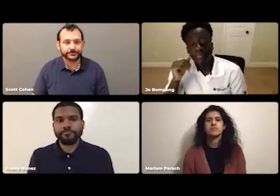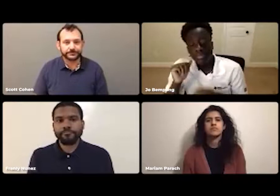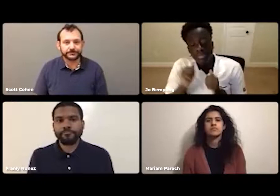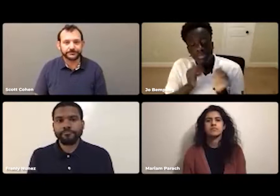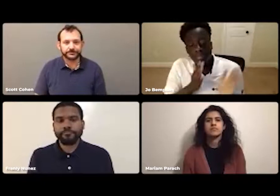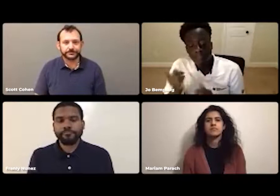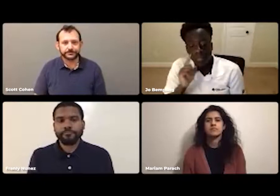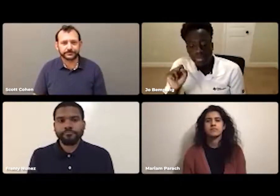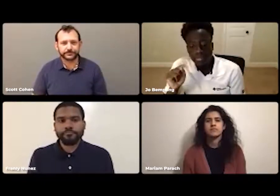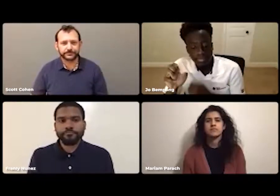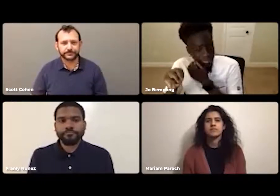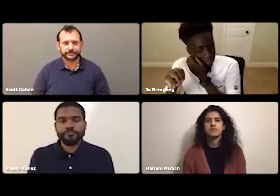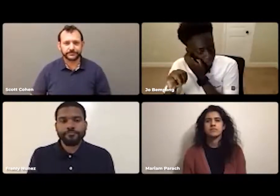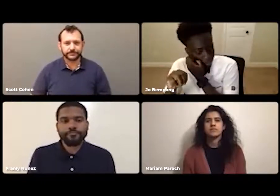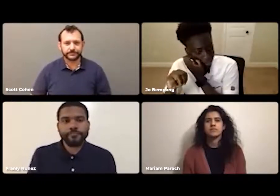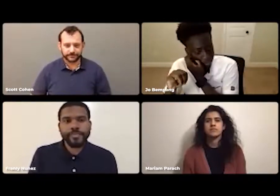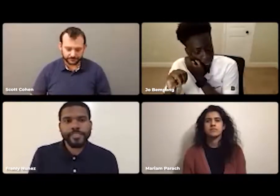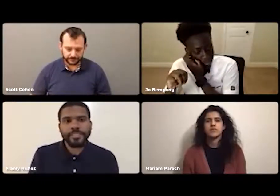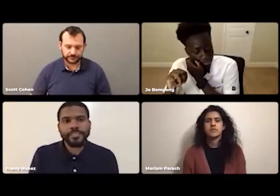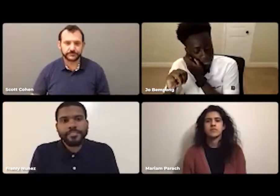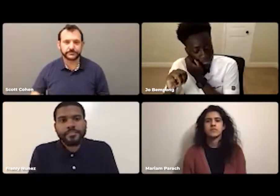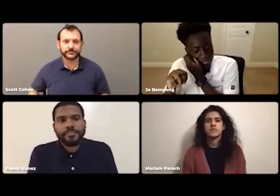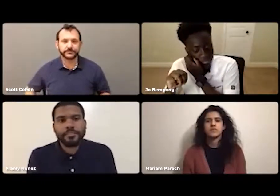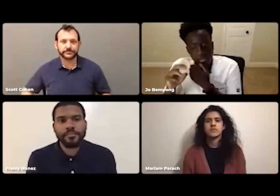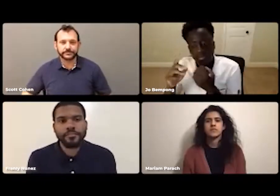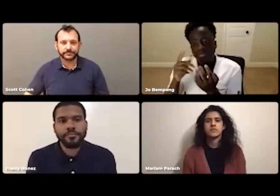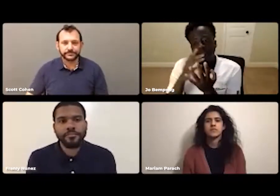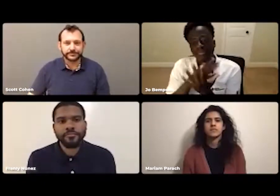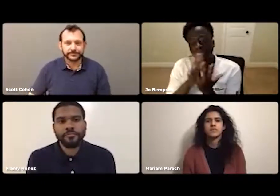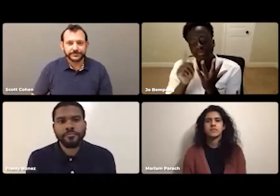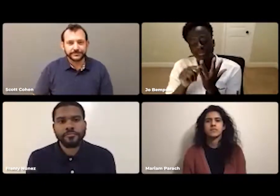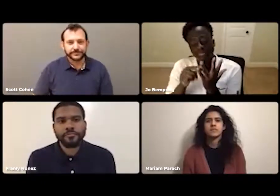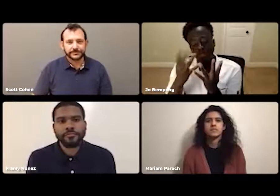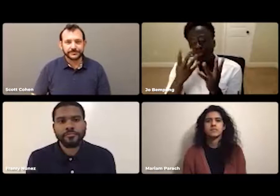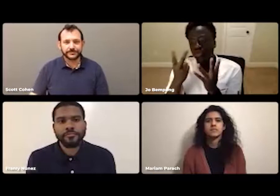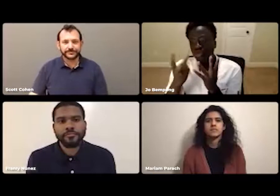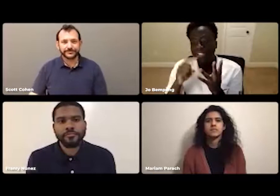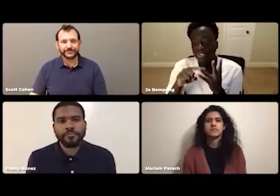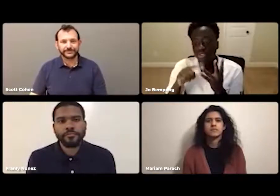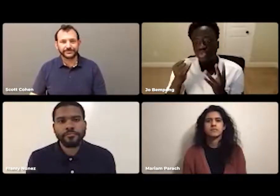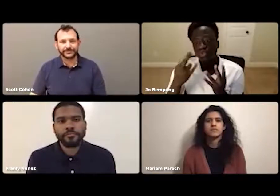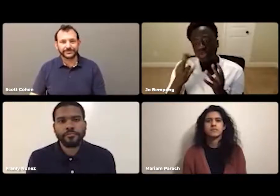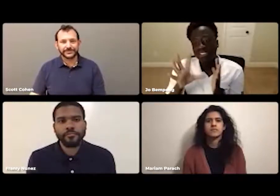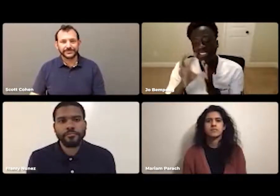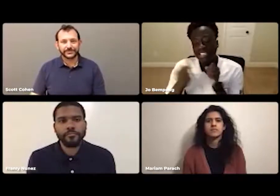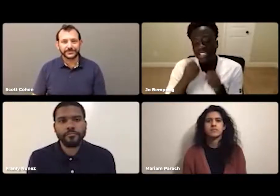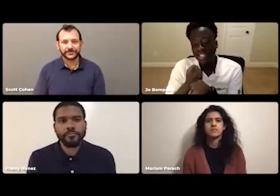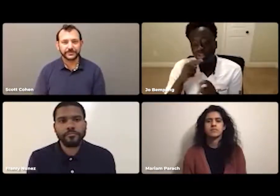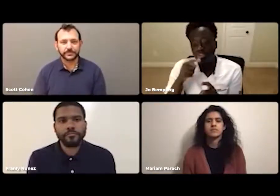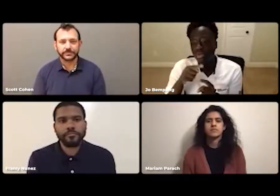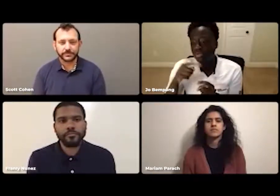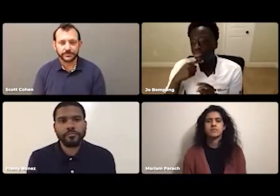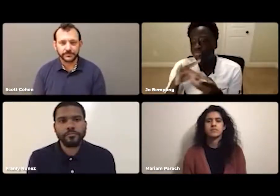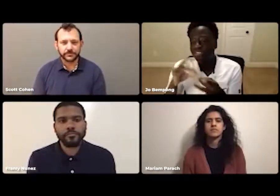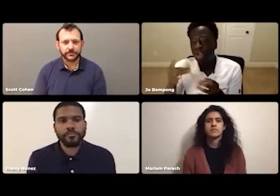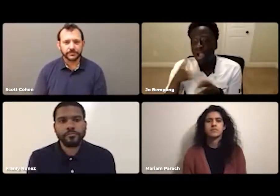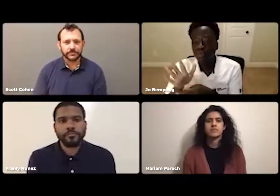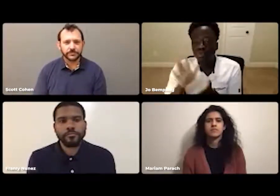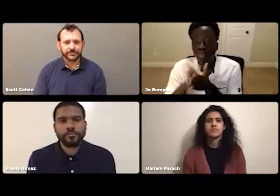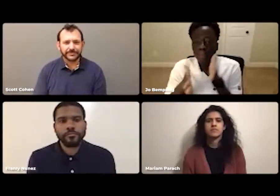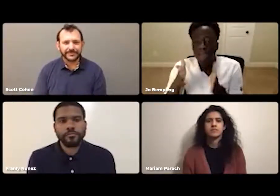My experience preparing for STEM work: In my last two years of high school,